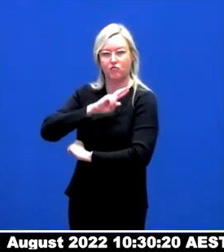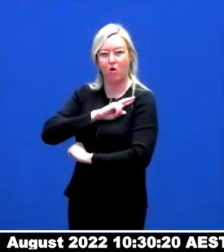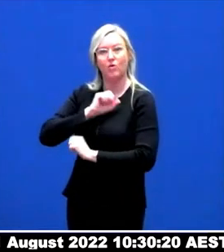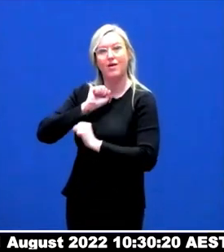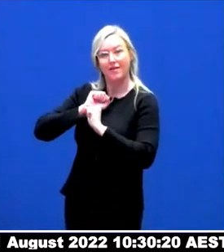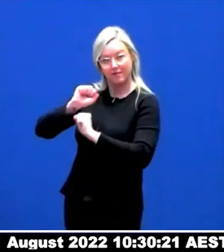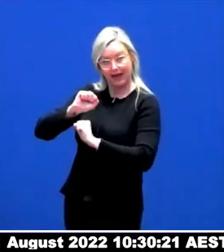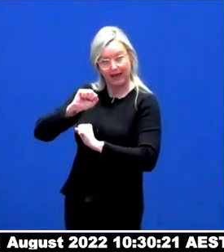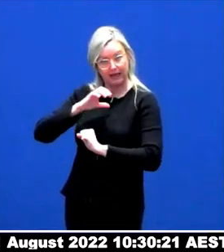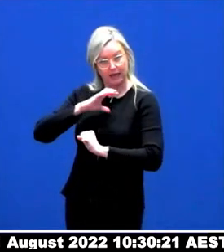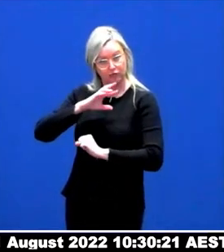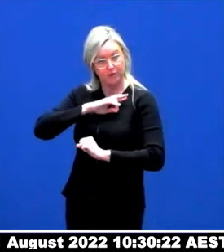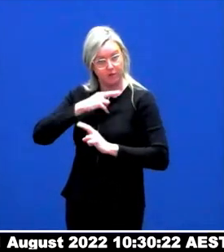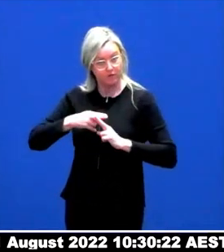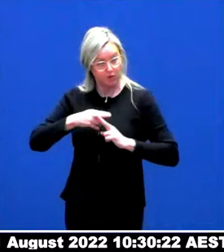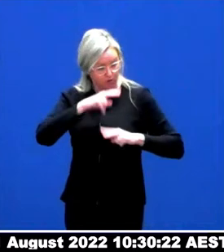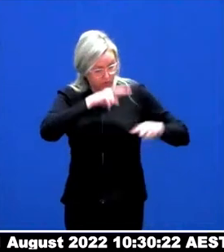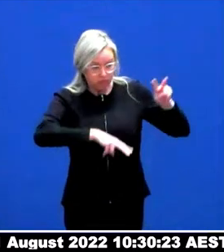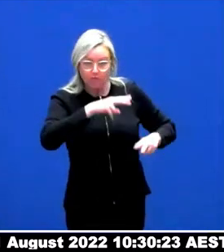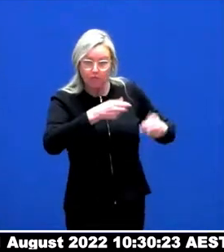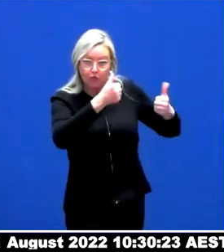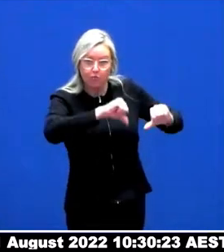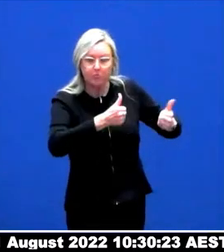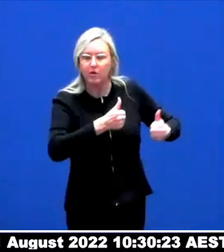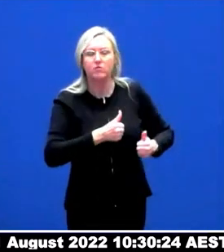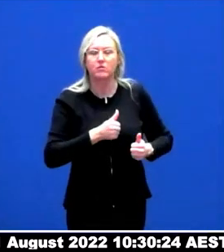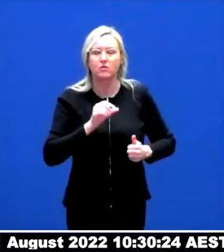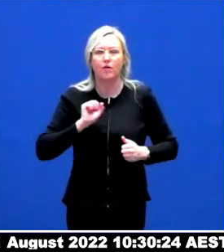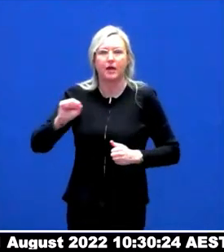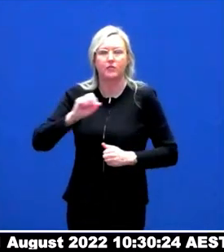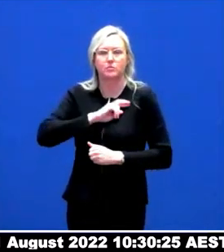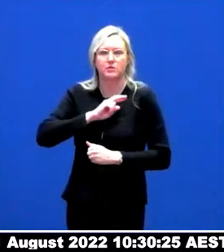to make any other commentary about the appropriateness of those particular - the way